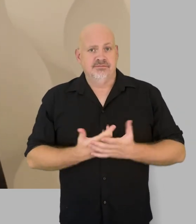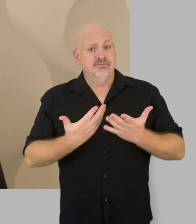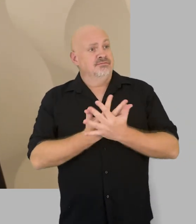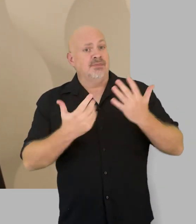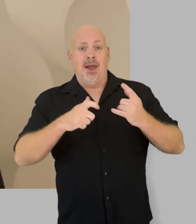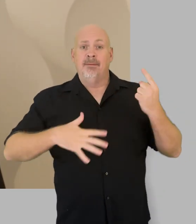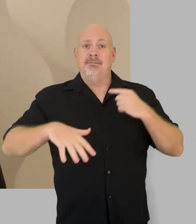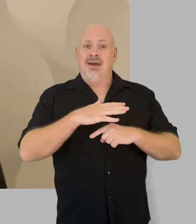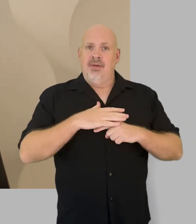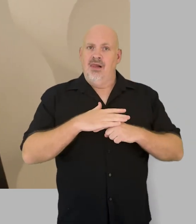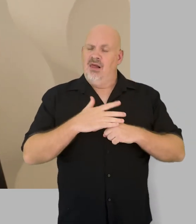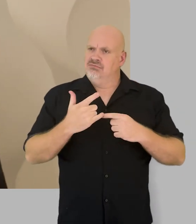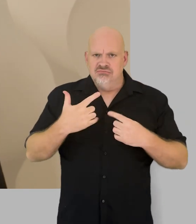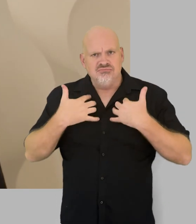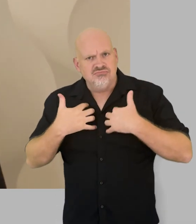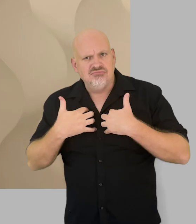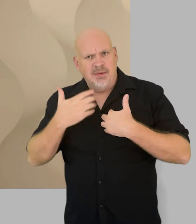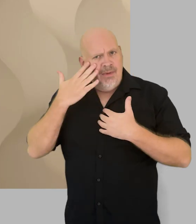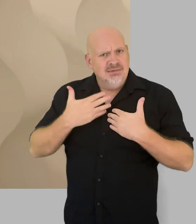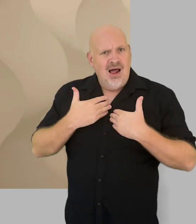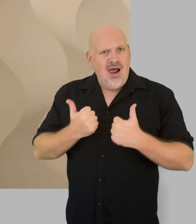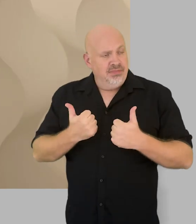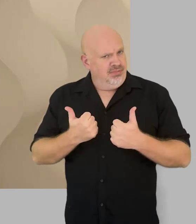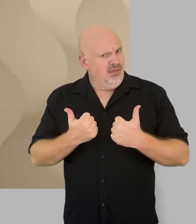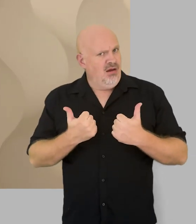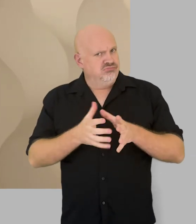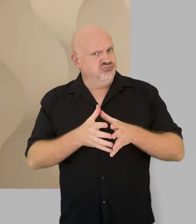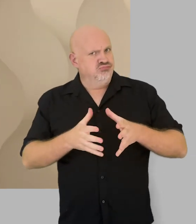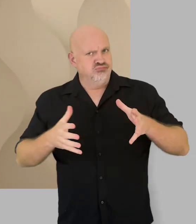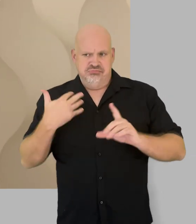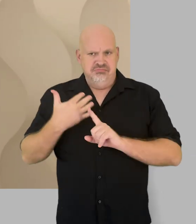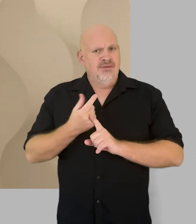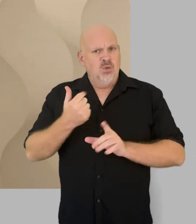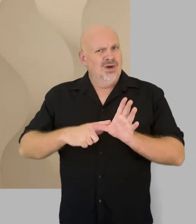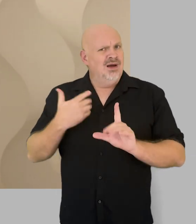between countries and conditions. We found little reliable comparable data.